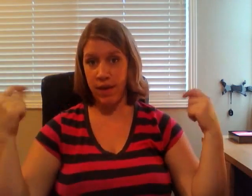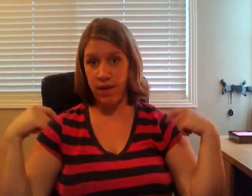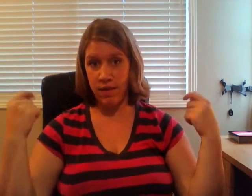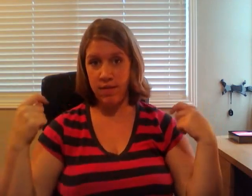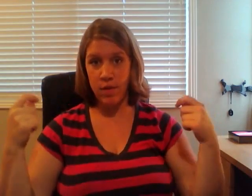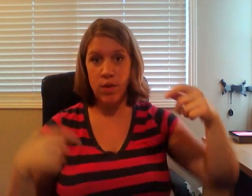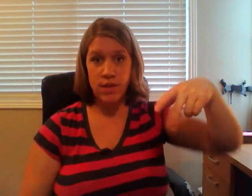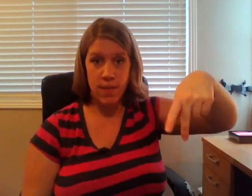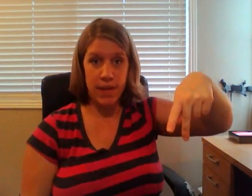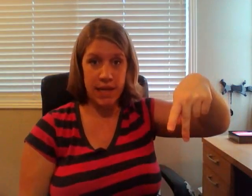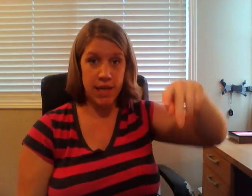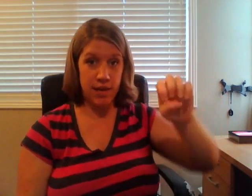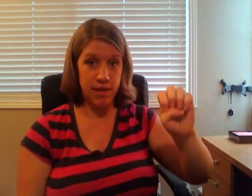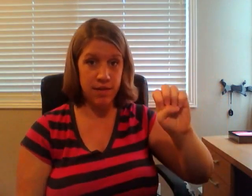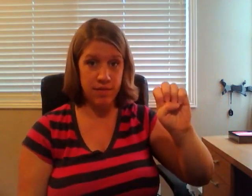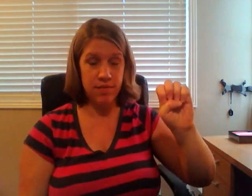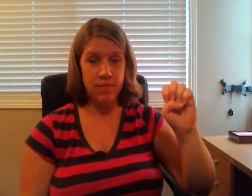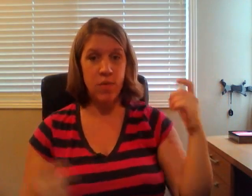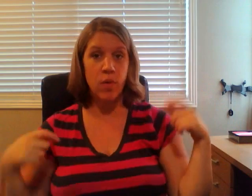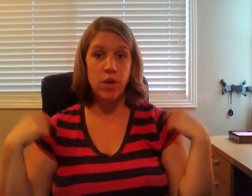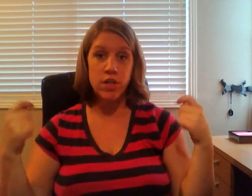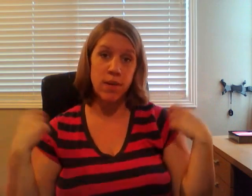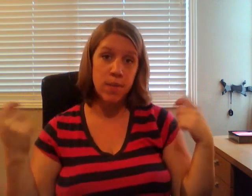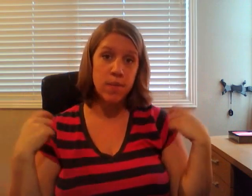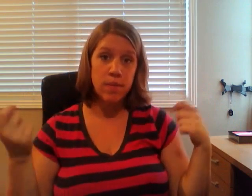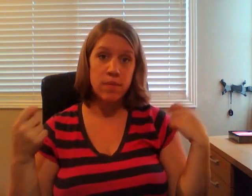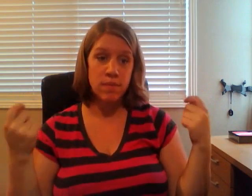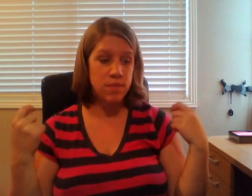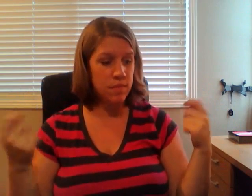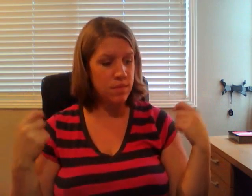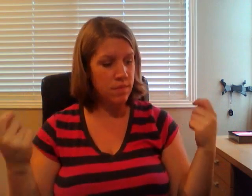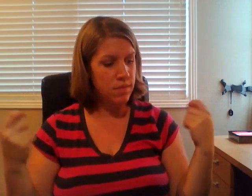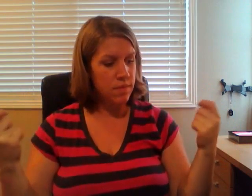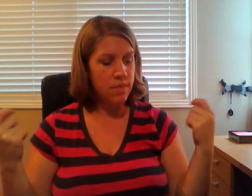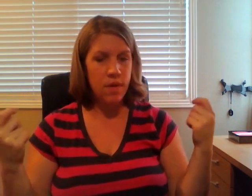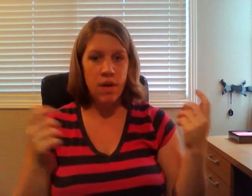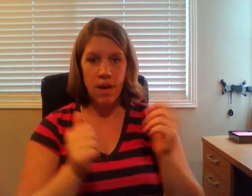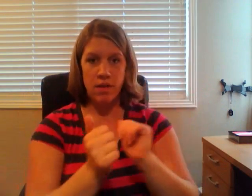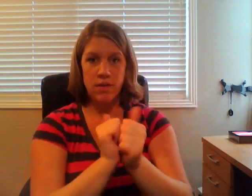Gym/PE